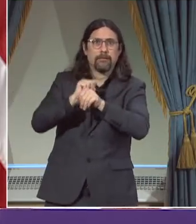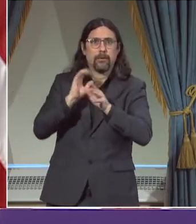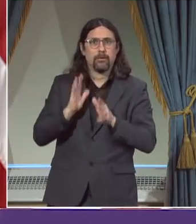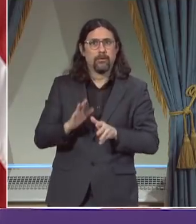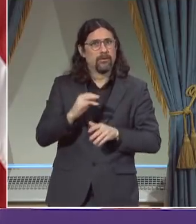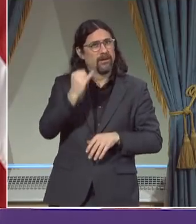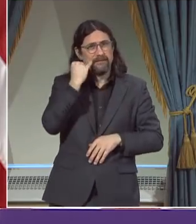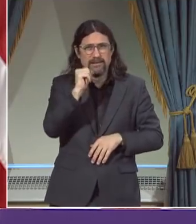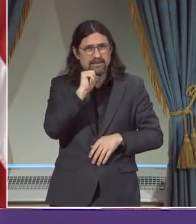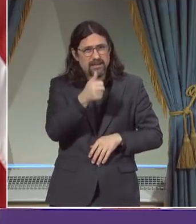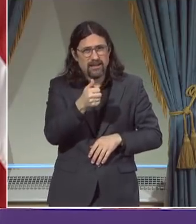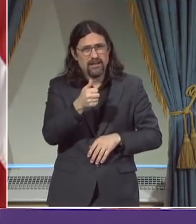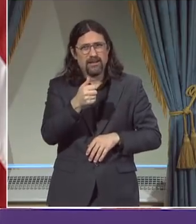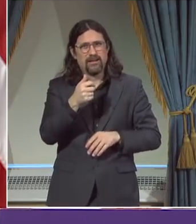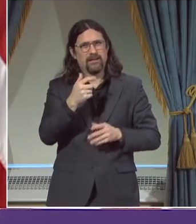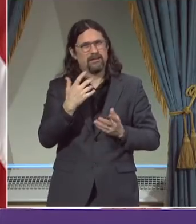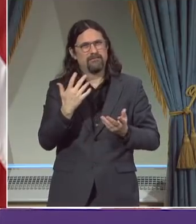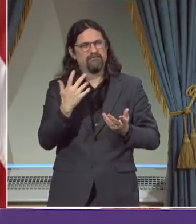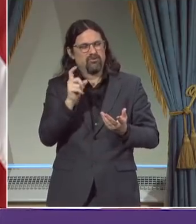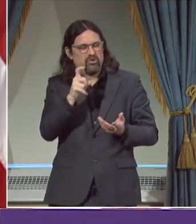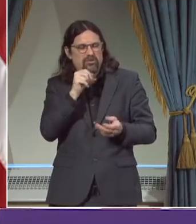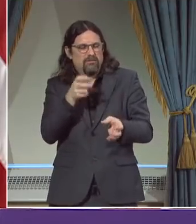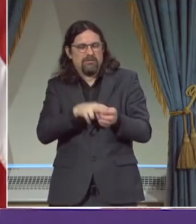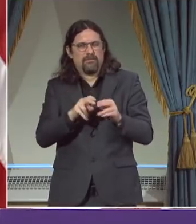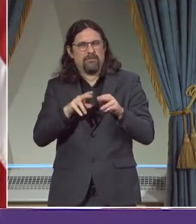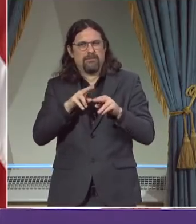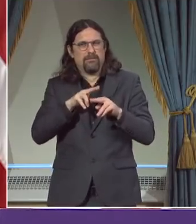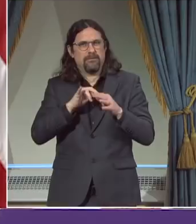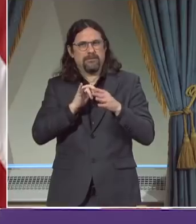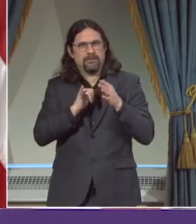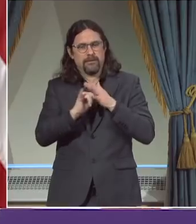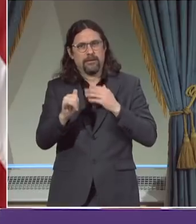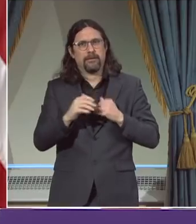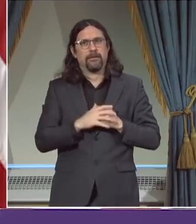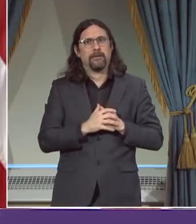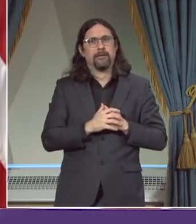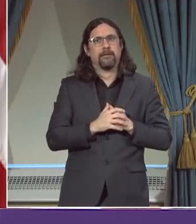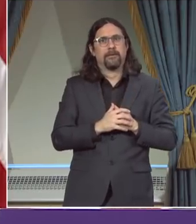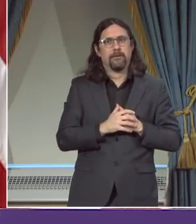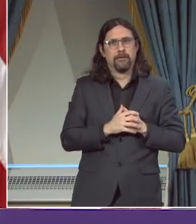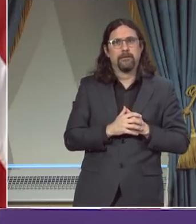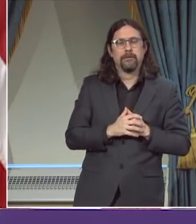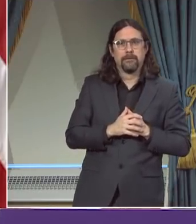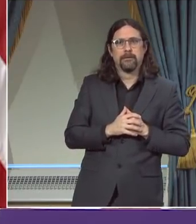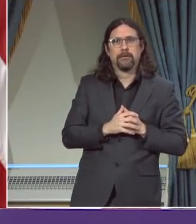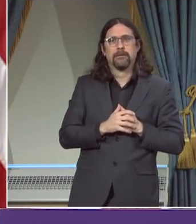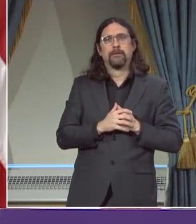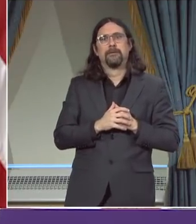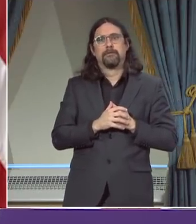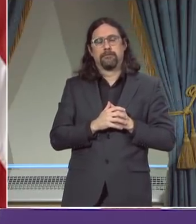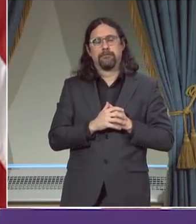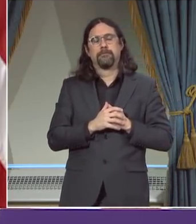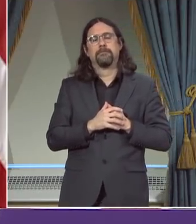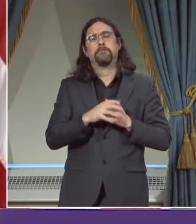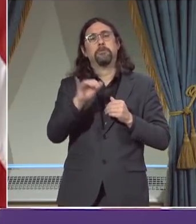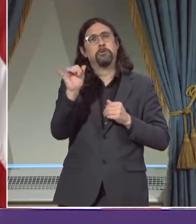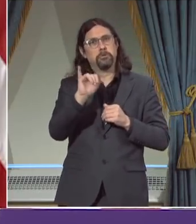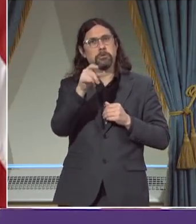THE SUBWAY AND YOU SEE A CROWDED CAR, WE WANT IT REPORTED IMMEDIATELY TO 311 TO THE NYPD